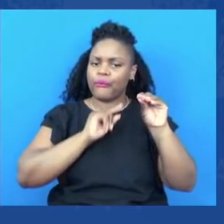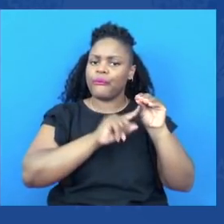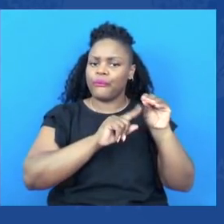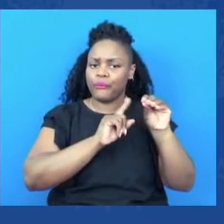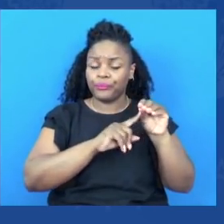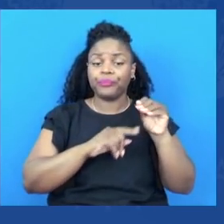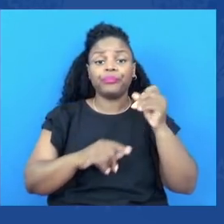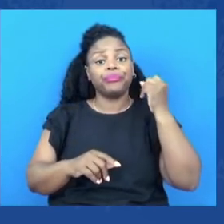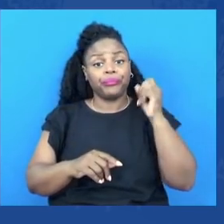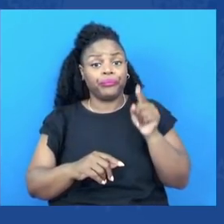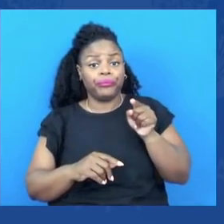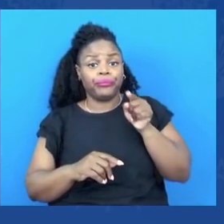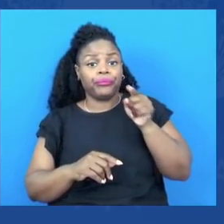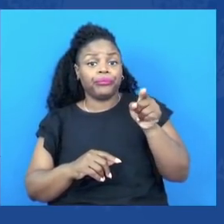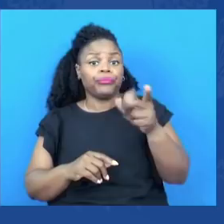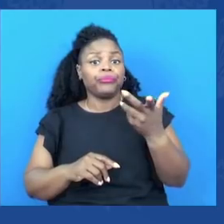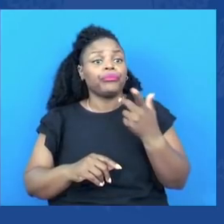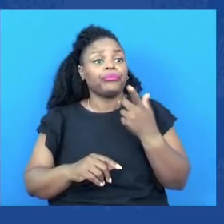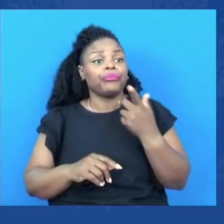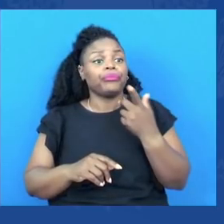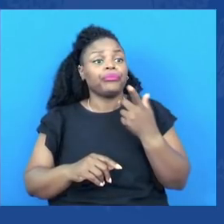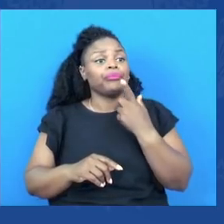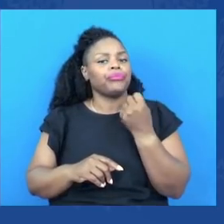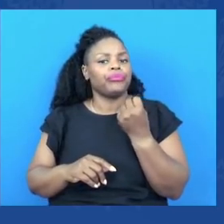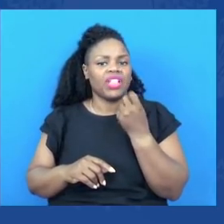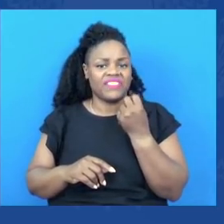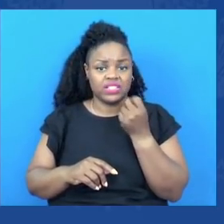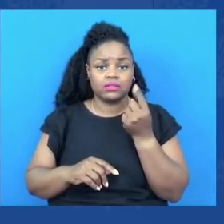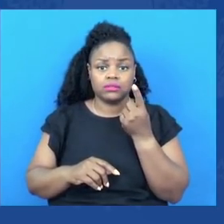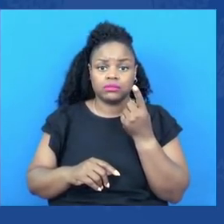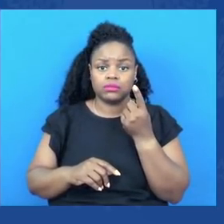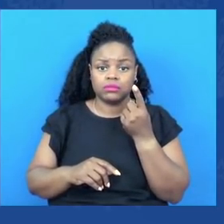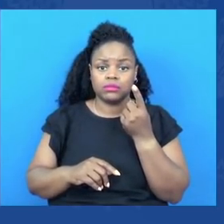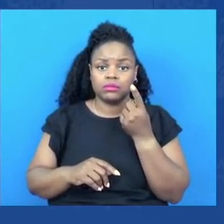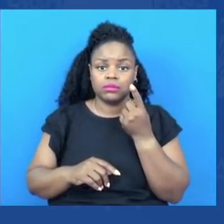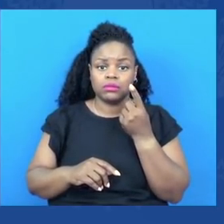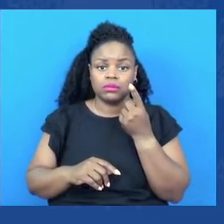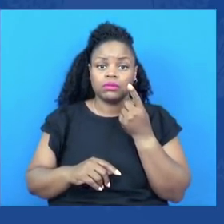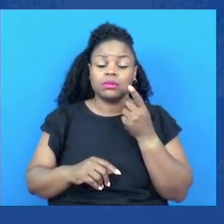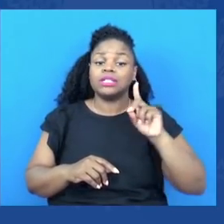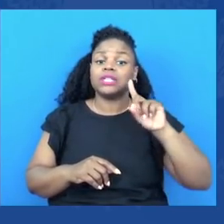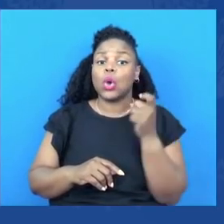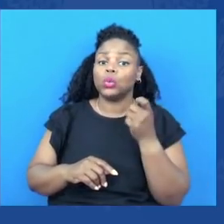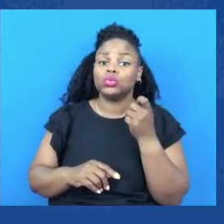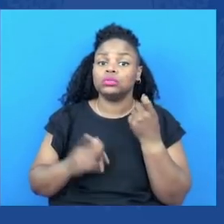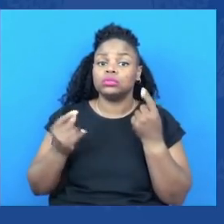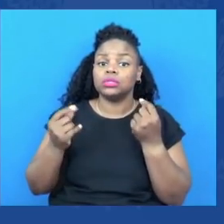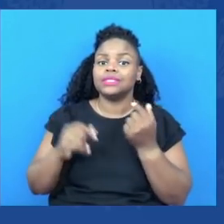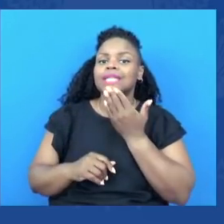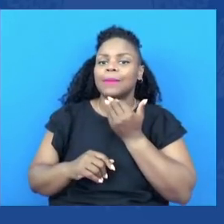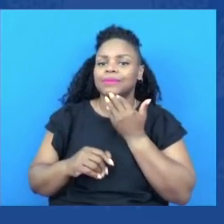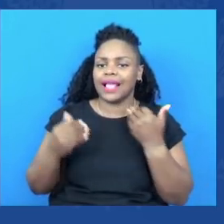For nearly 50 years, she's had to take insulin to stay alive. But you know what she told me?